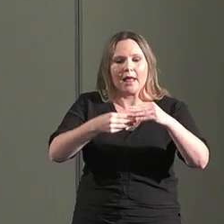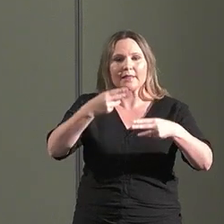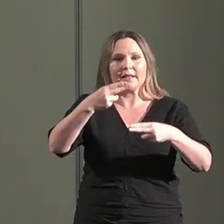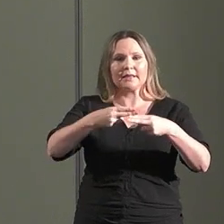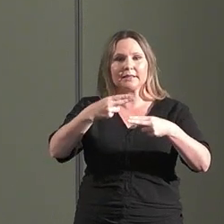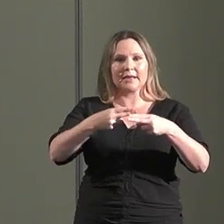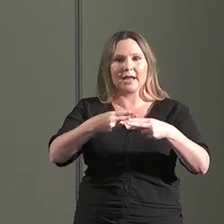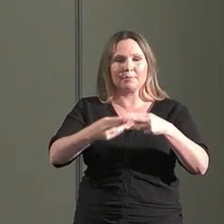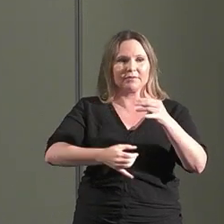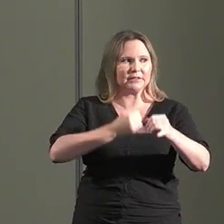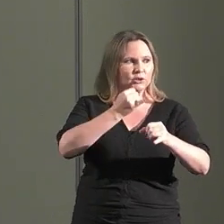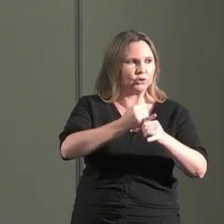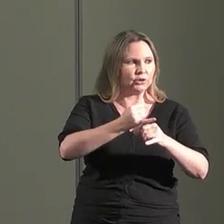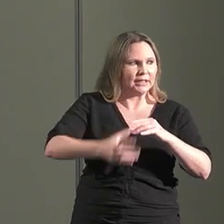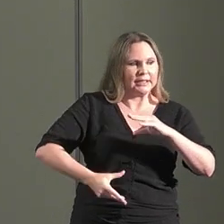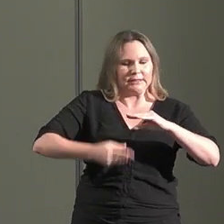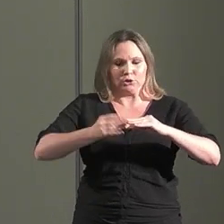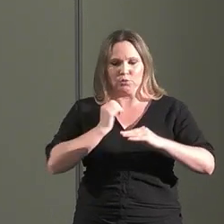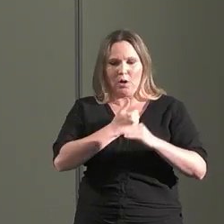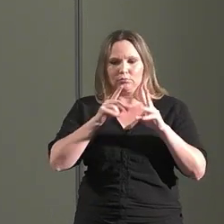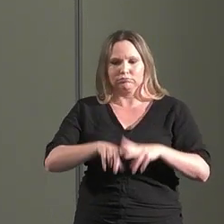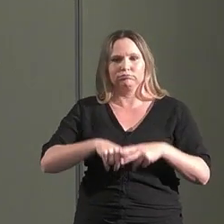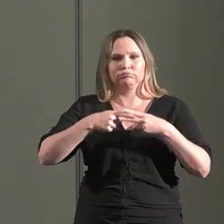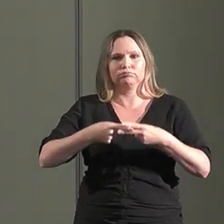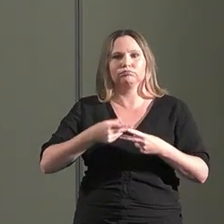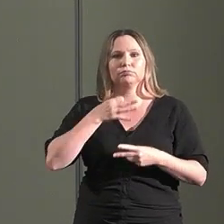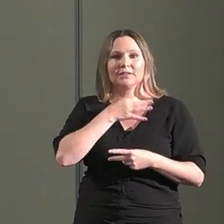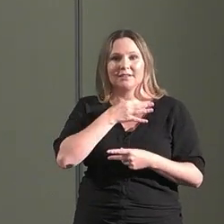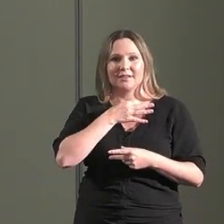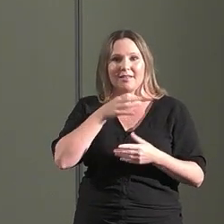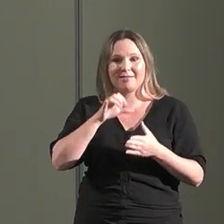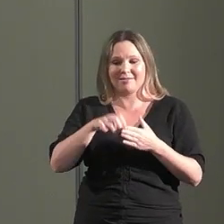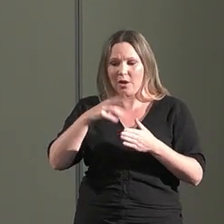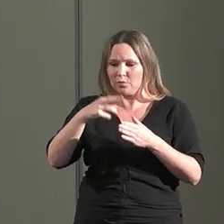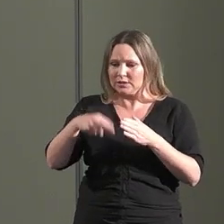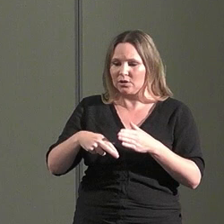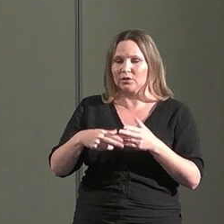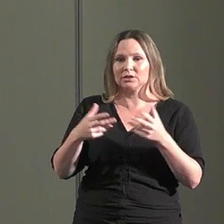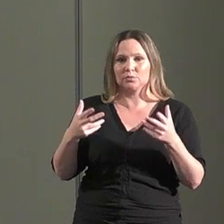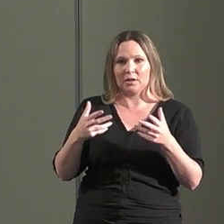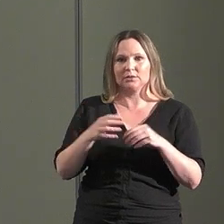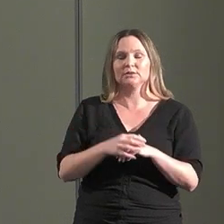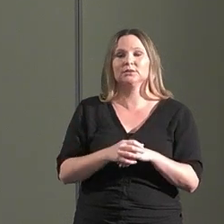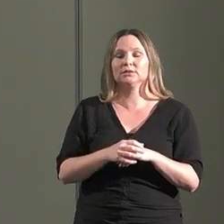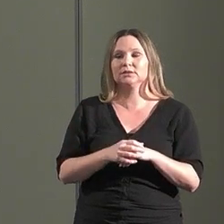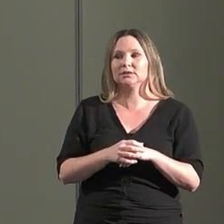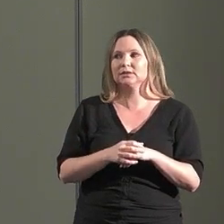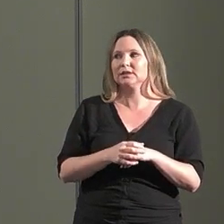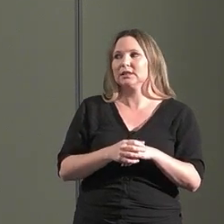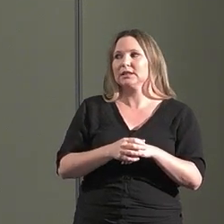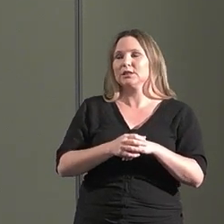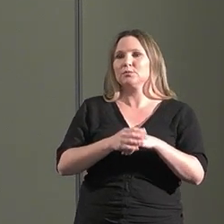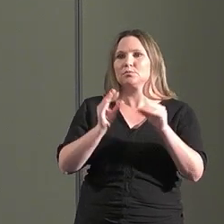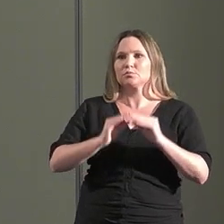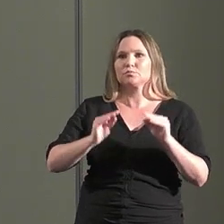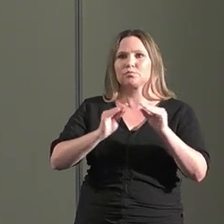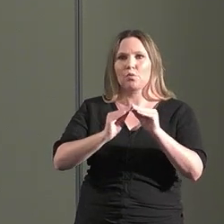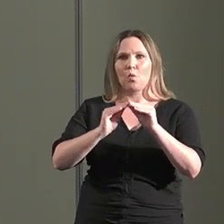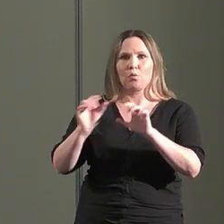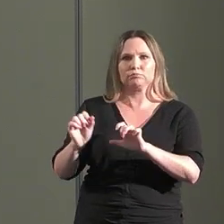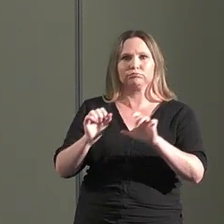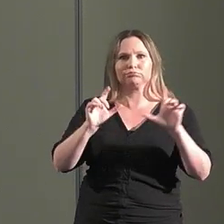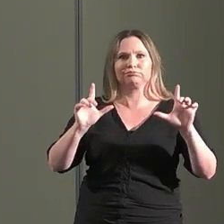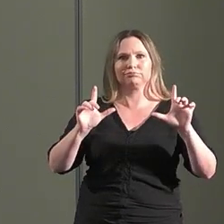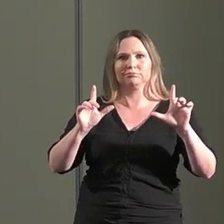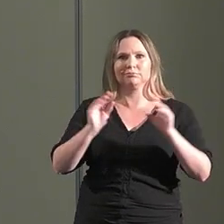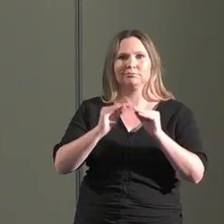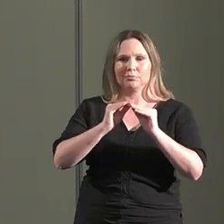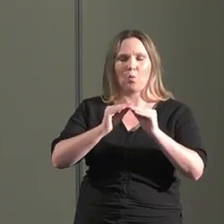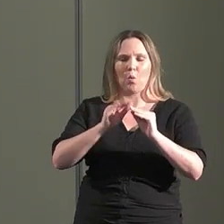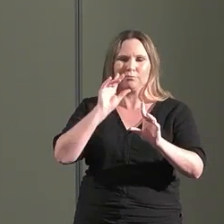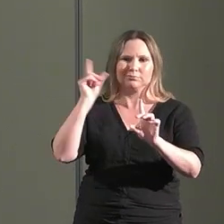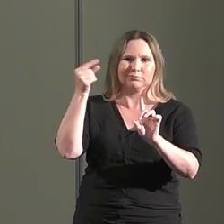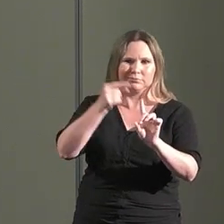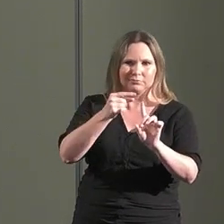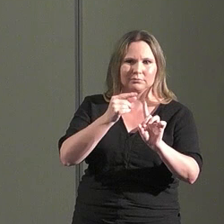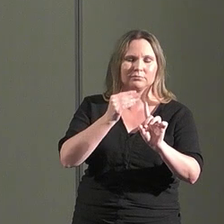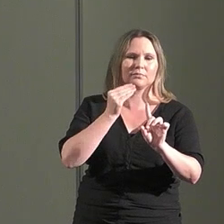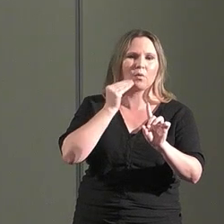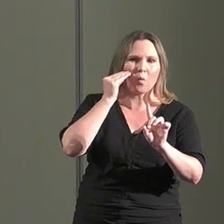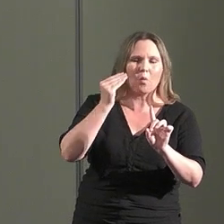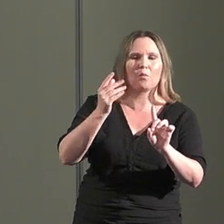the additional Query that is the home page and library and admission page and things